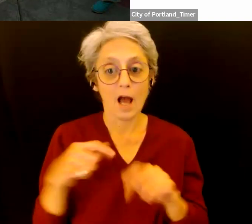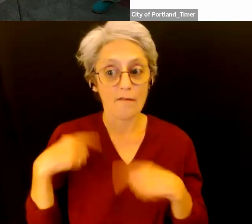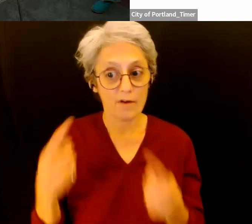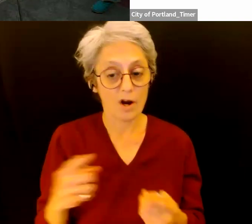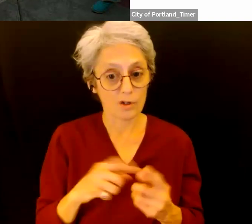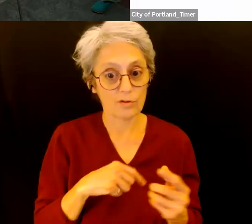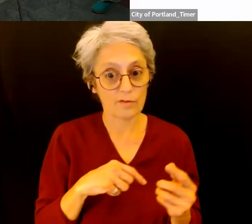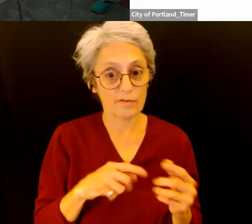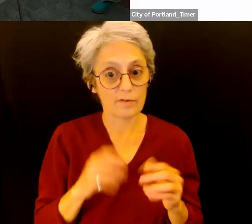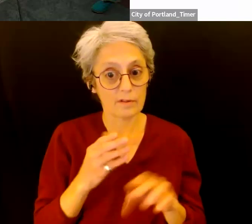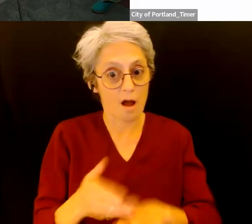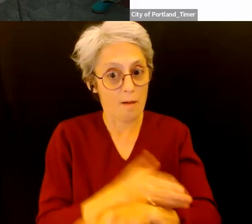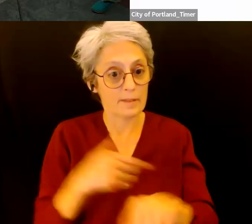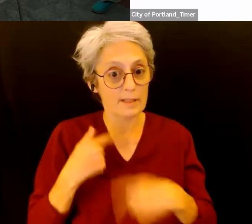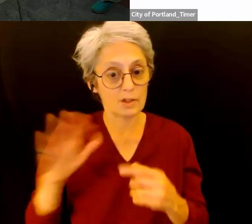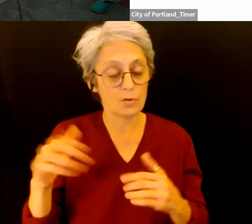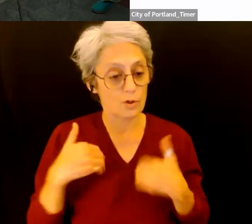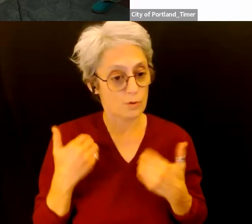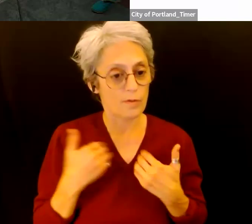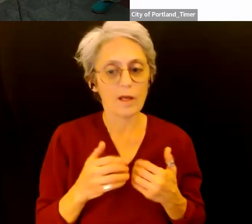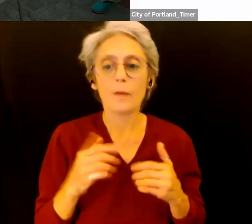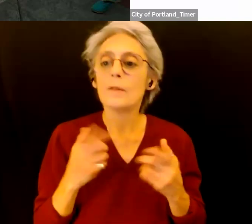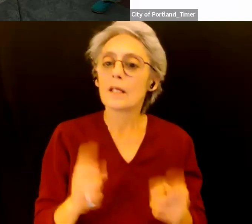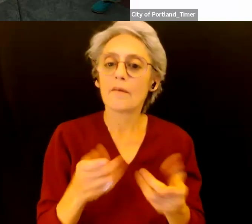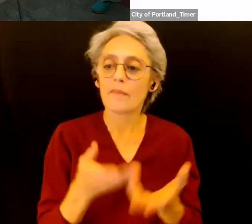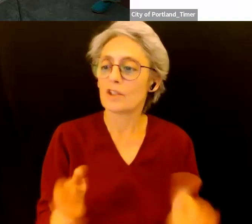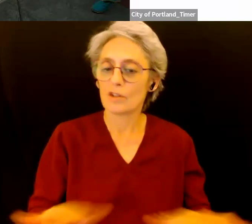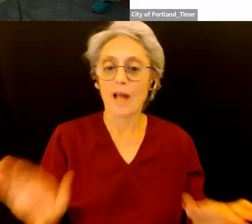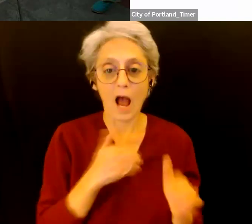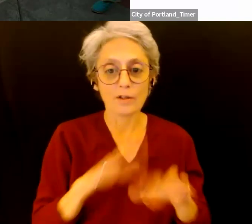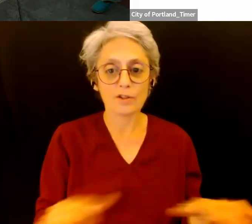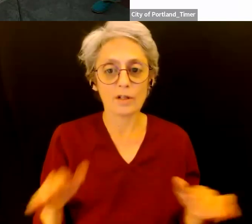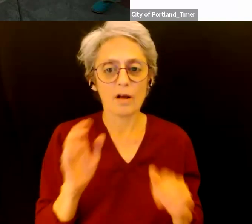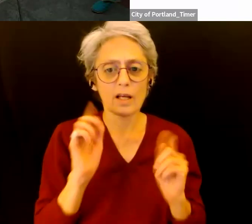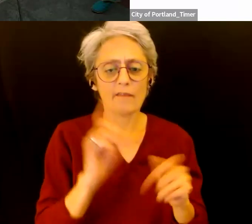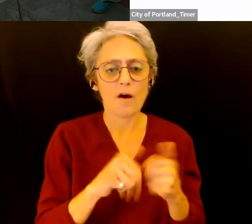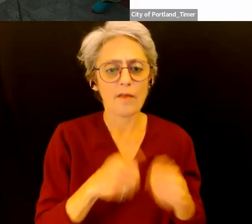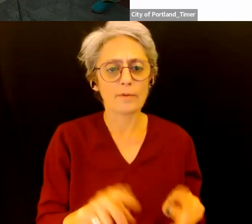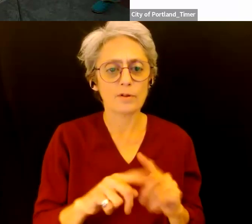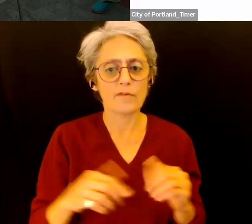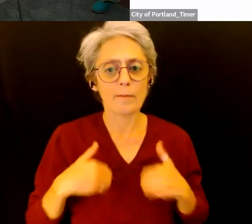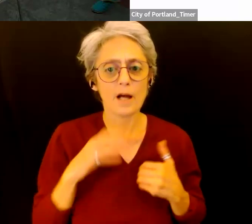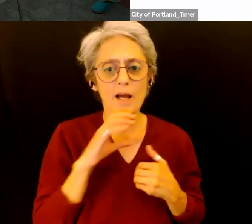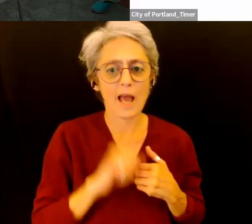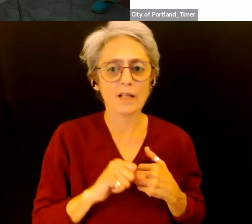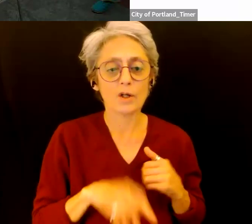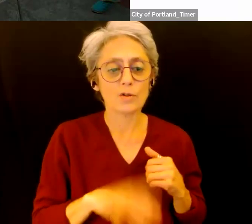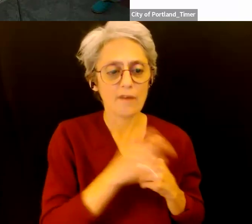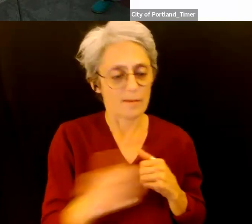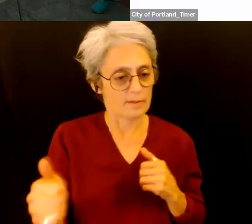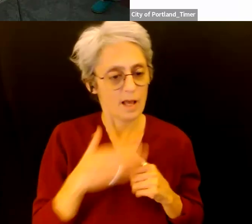Please give these children, our children, every opportunity from a young age to be able to find themselves, find the best version of themselves.